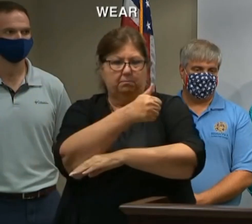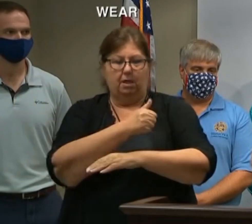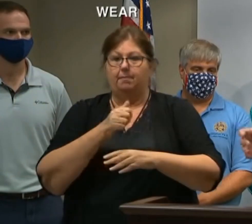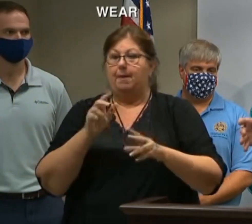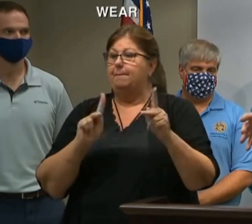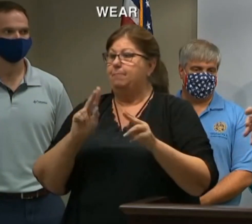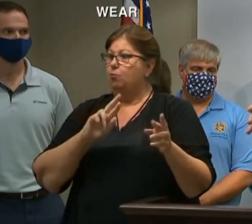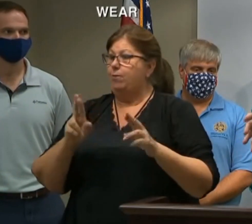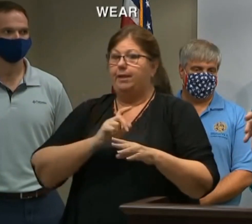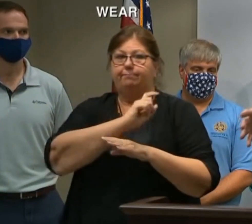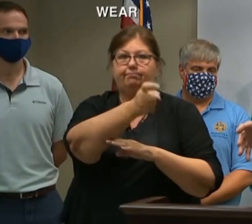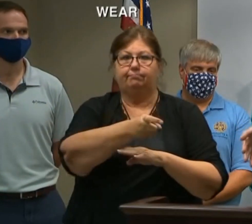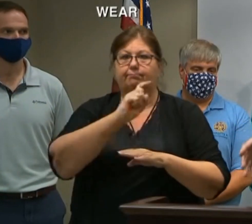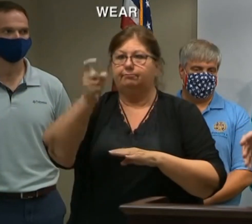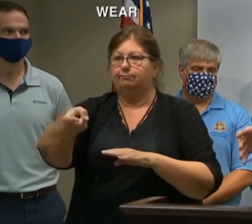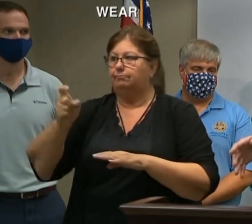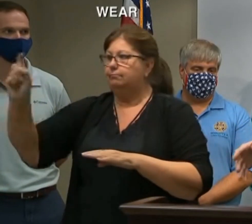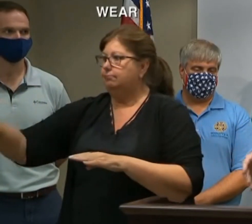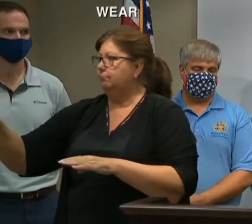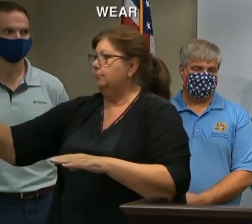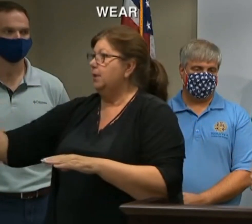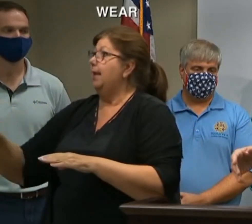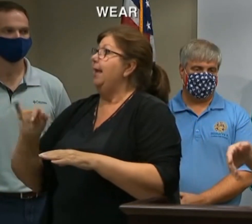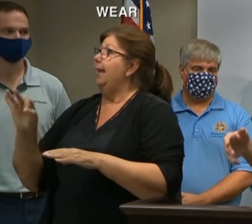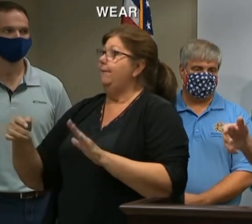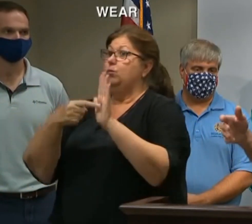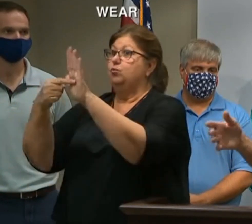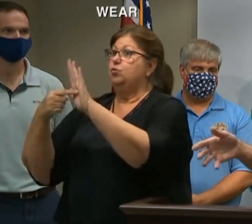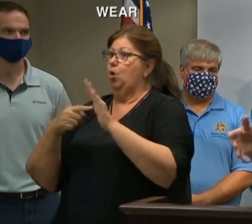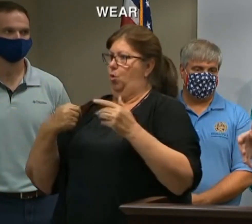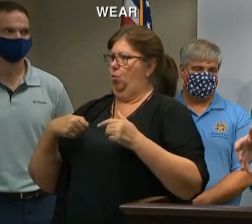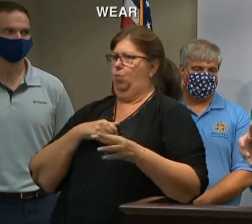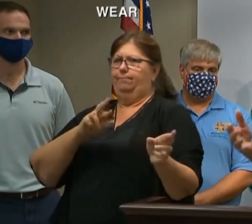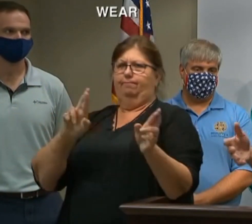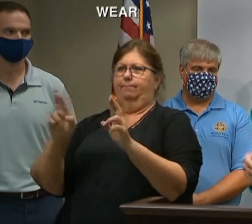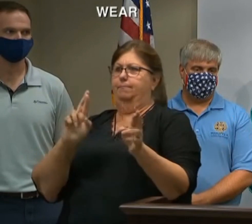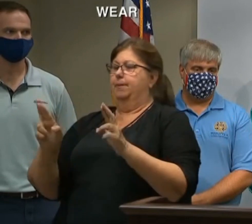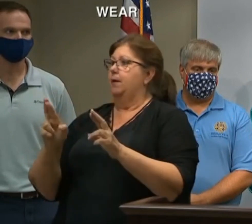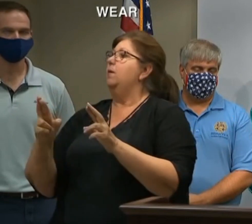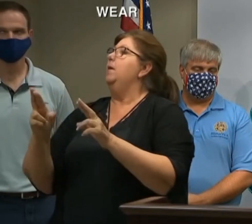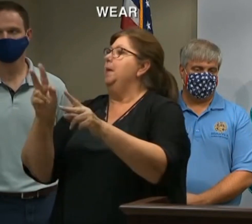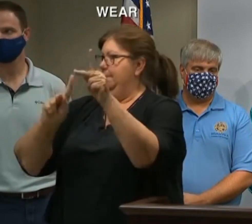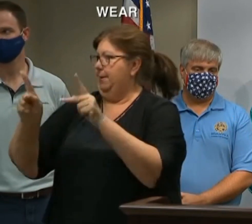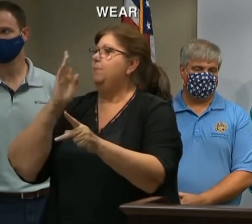long as you give the impression of ordinance orderliness so will the public they will respond in kind so